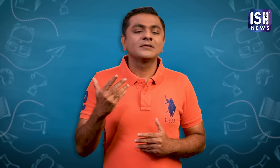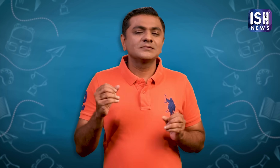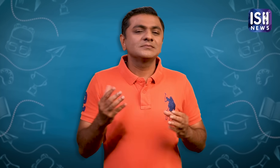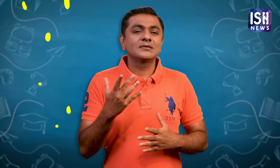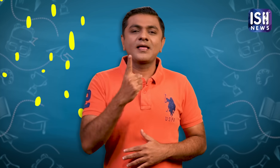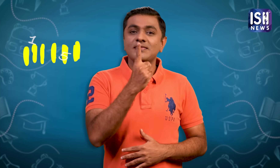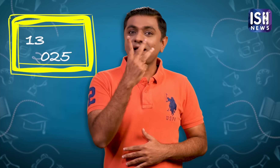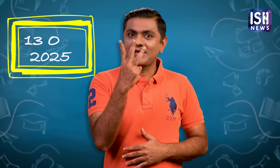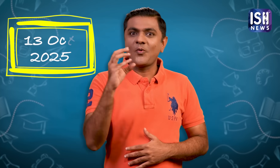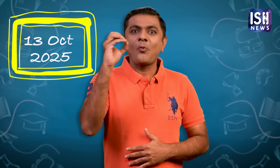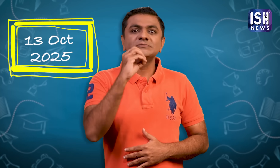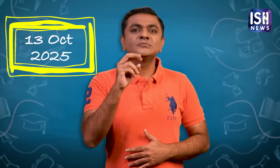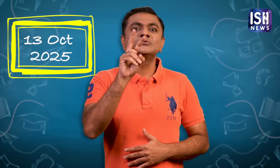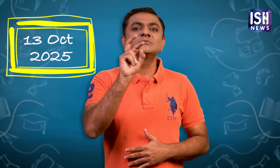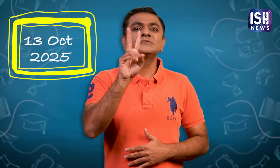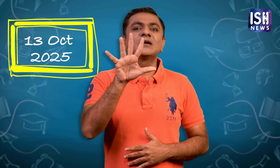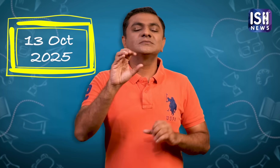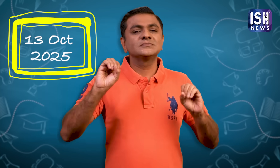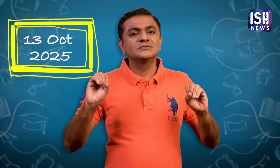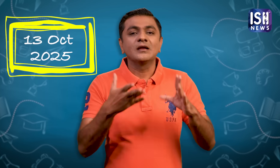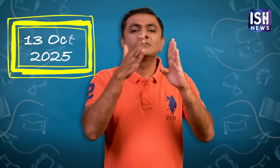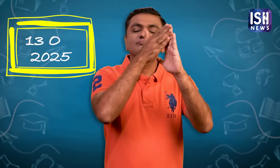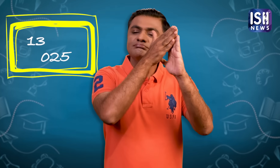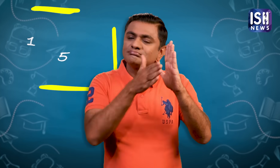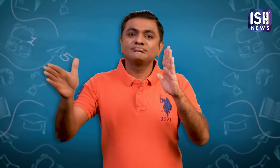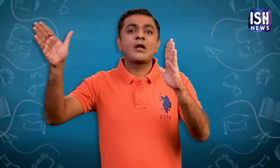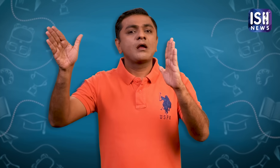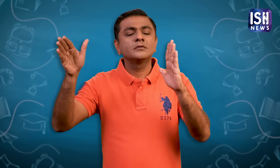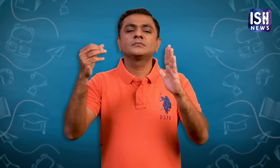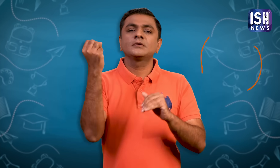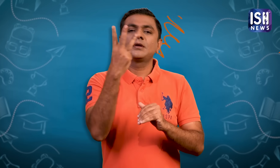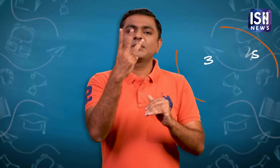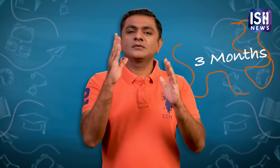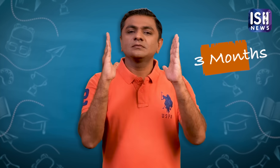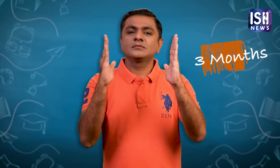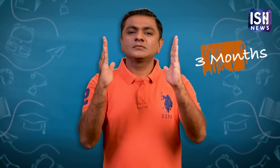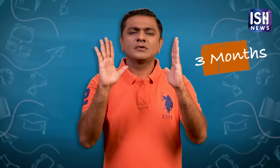The classes start on 13th October 2025 and will continue for 3 months.